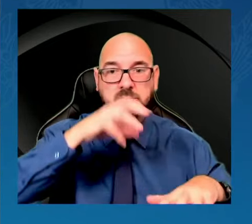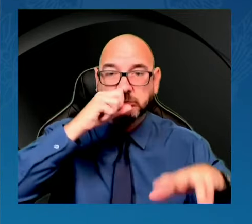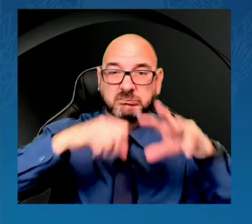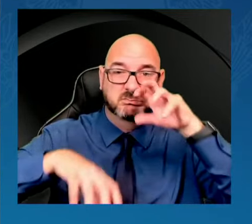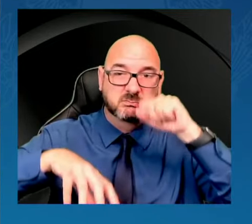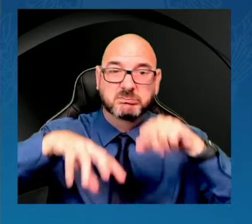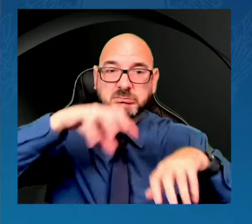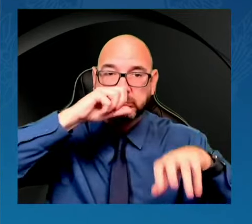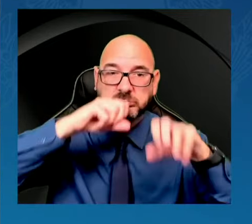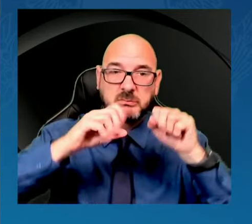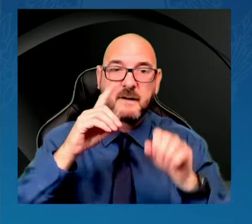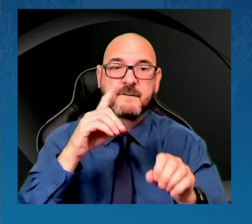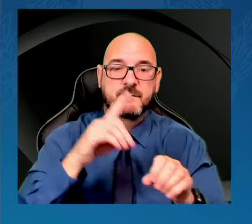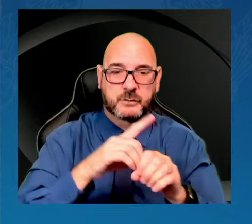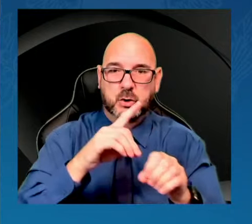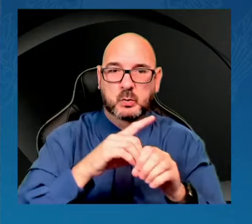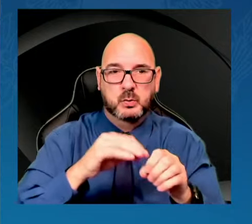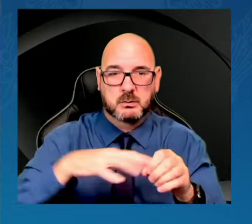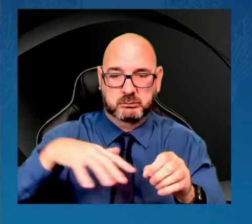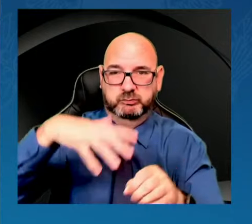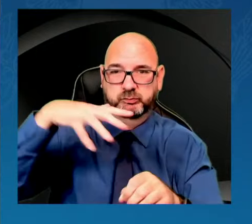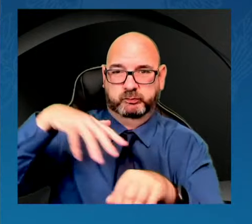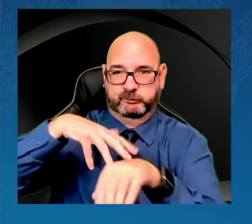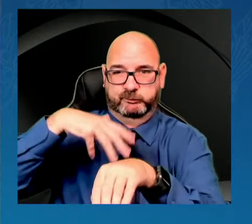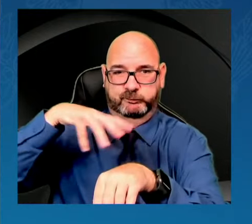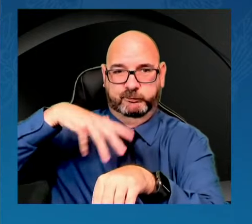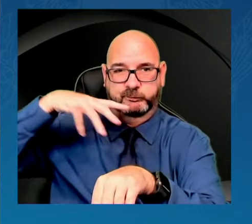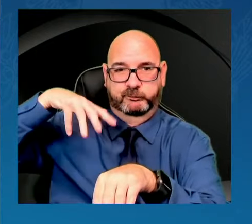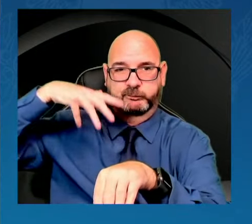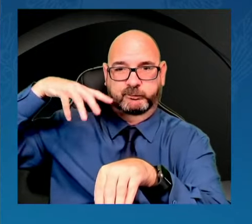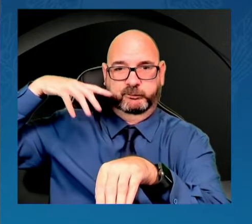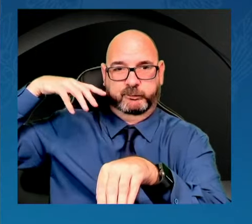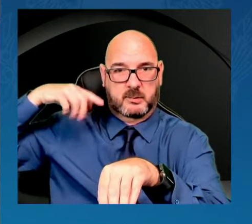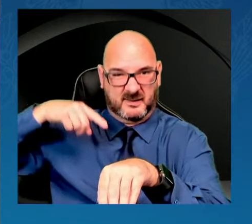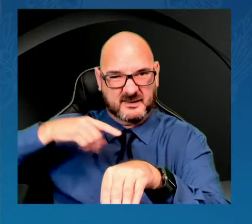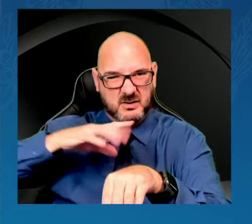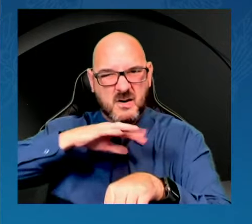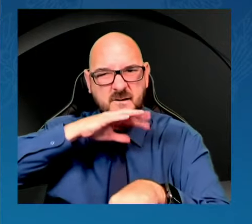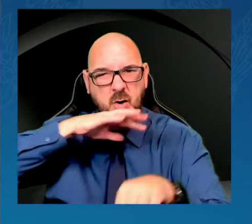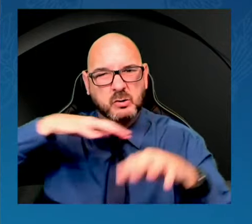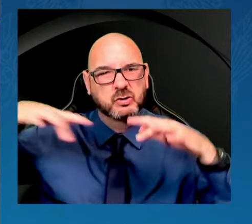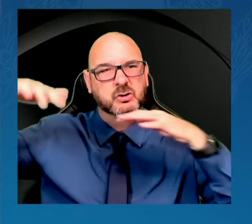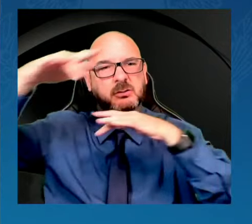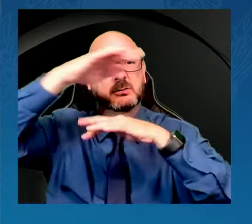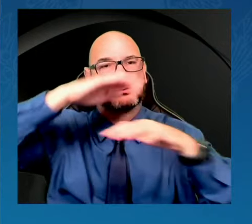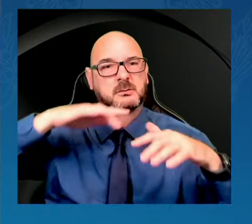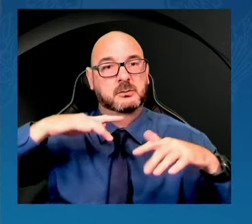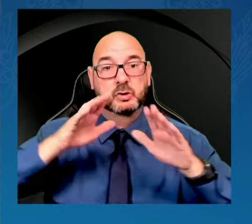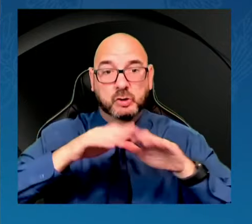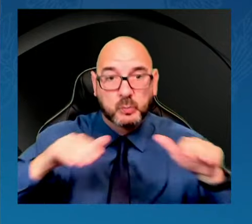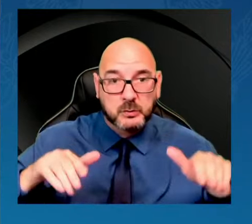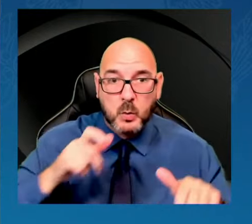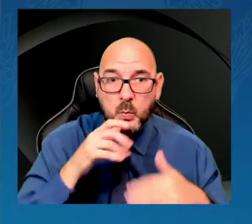for that bus driver, not to mention the children or whoever is standing there as the kids are boarding the bus or getting off the bus.